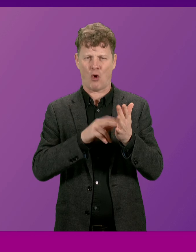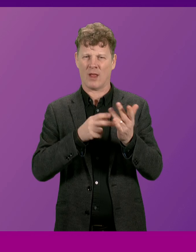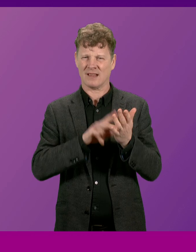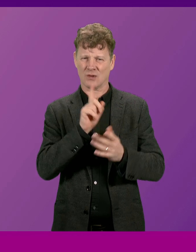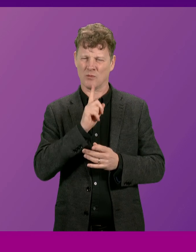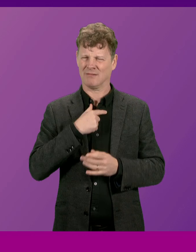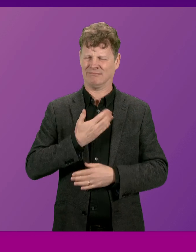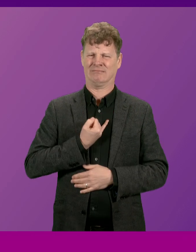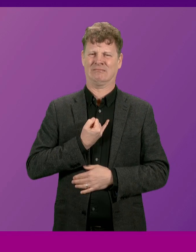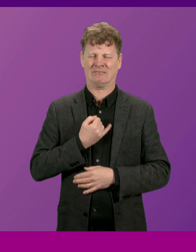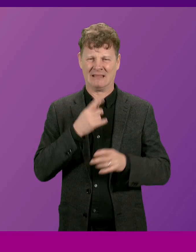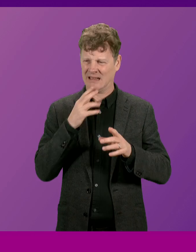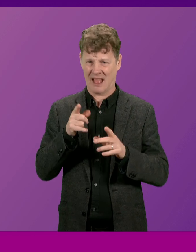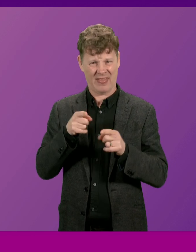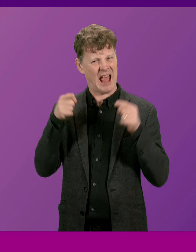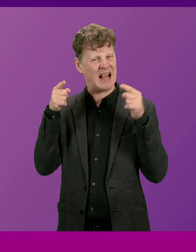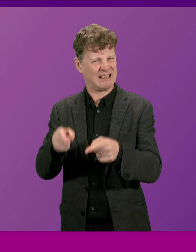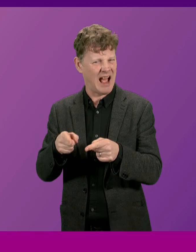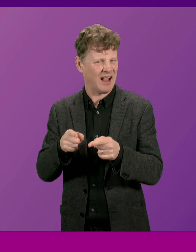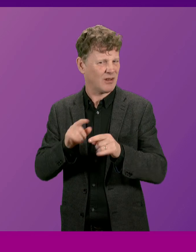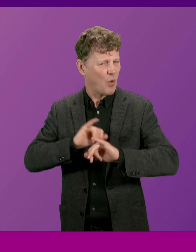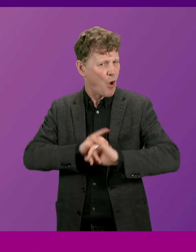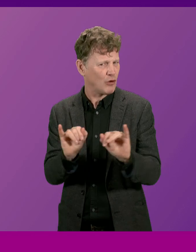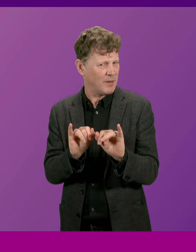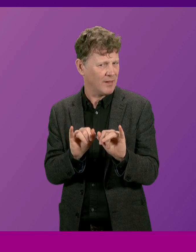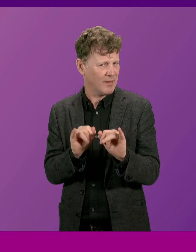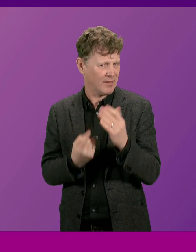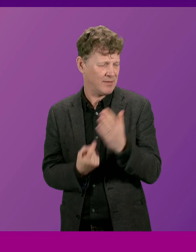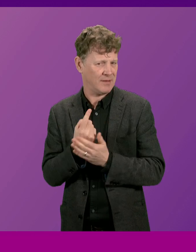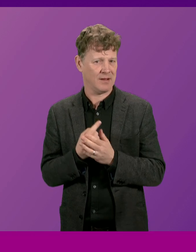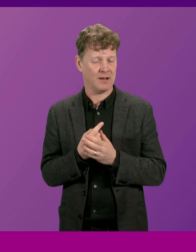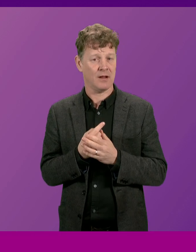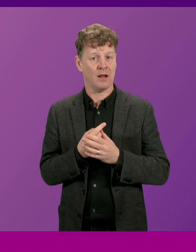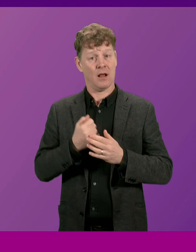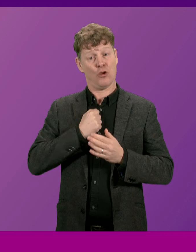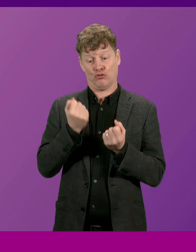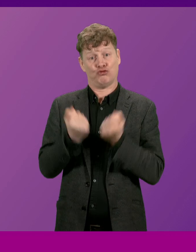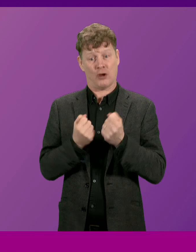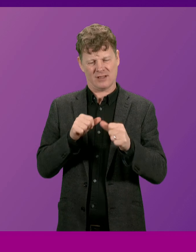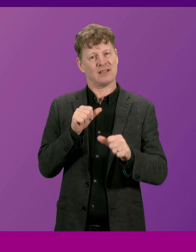Mr Findlay talks about was unspeakable, and the criminal justice process has taken its course.